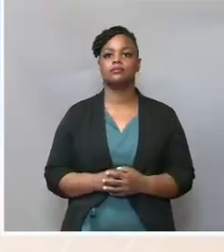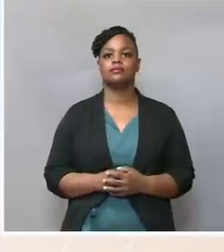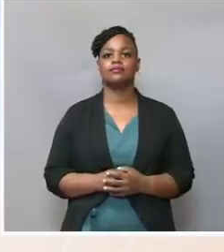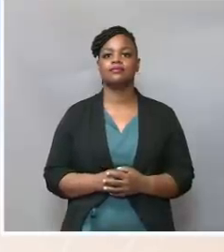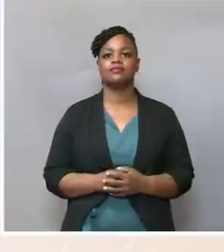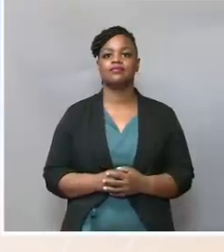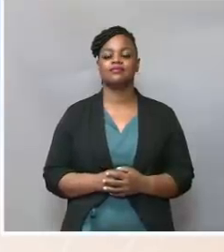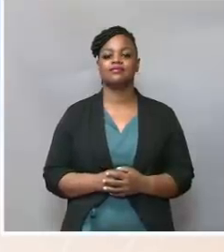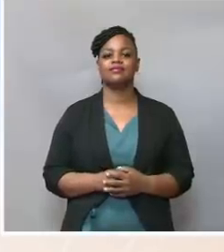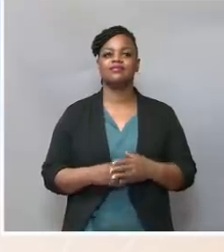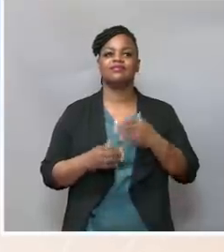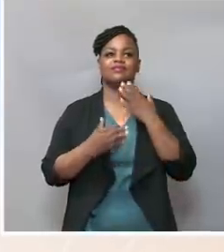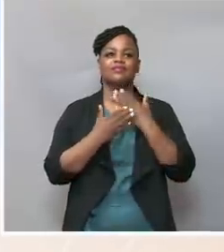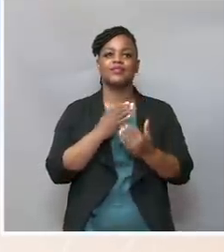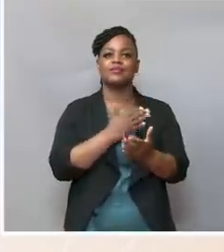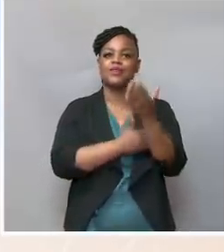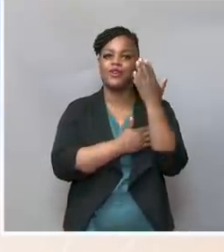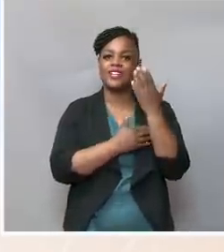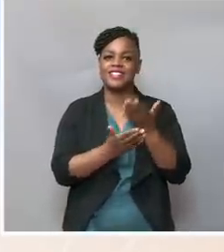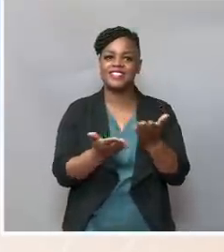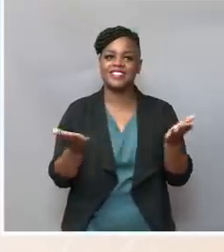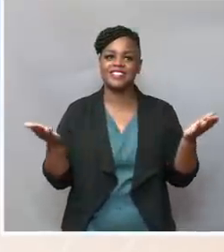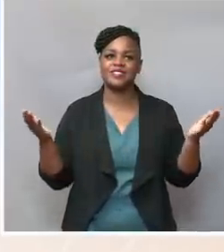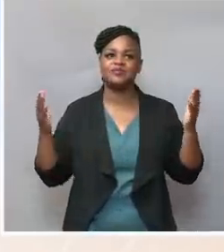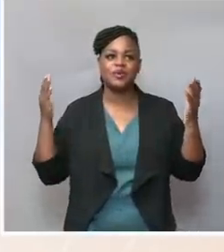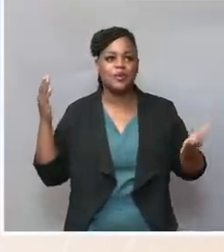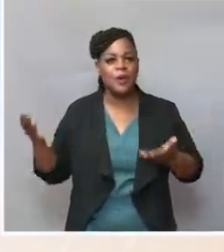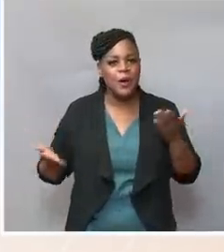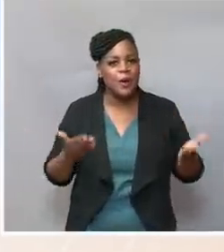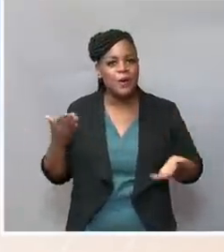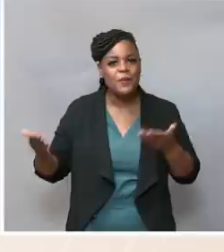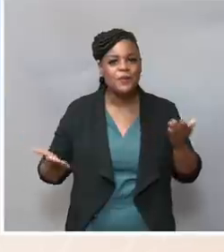Dr. Lowe: Good morning and welcome to the announcement